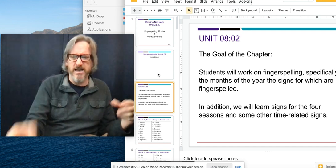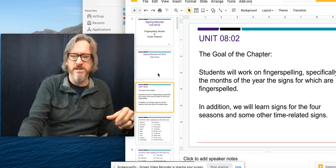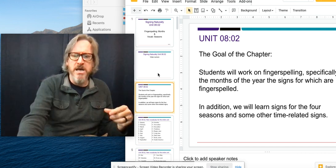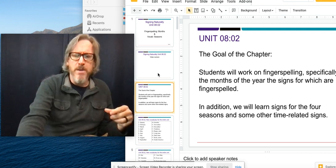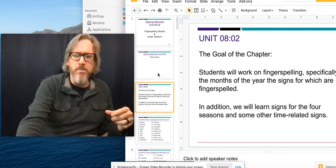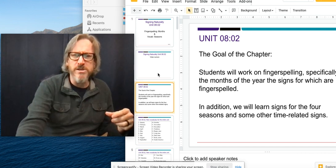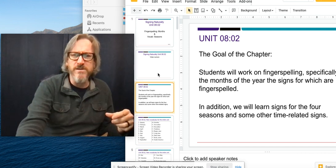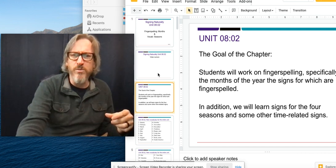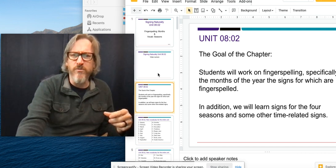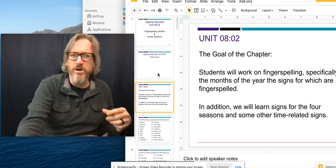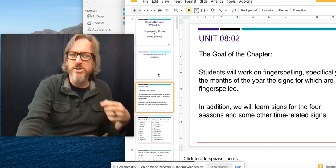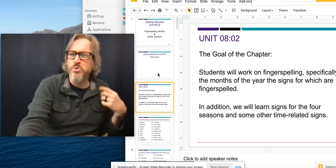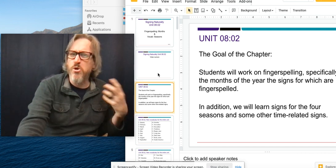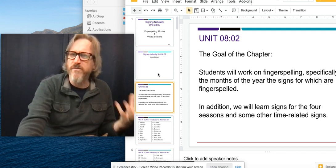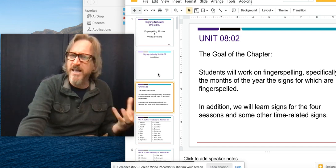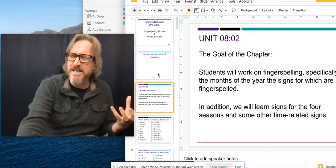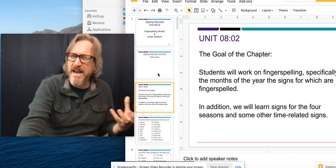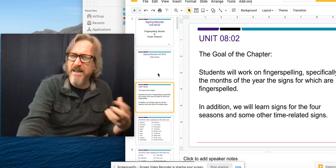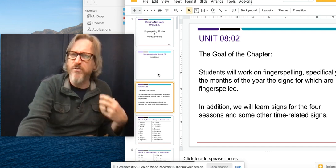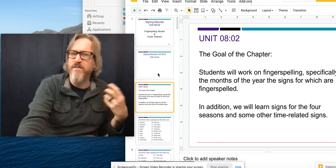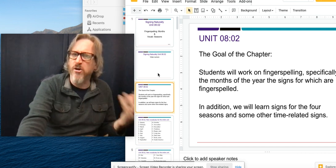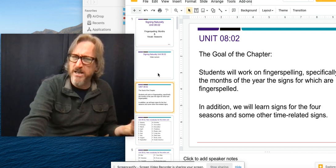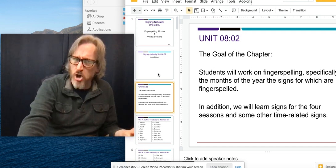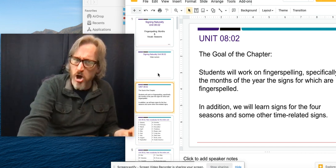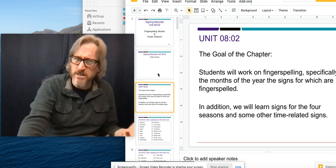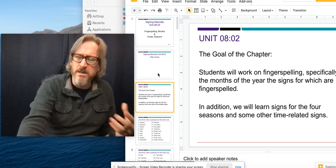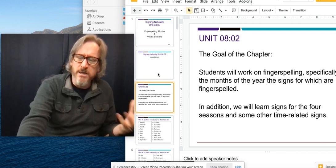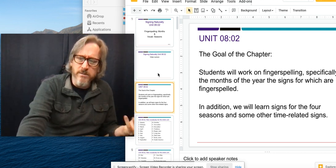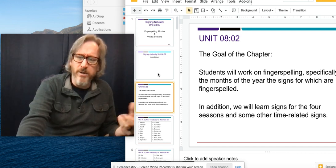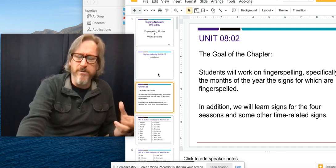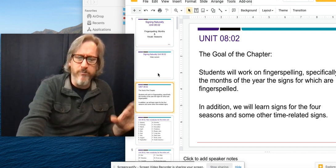signs most of them we've already sort of hinted at if we haven't already taught but